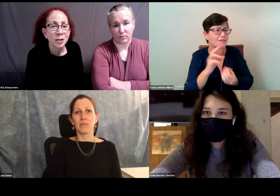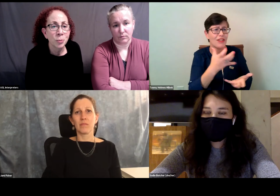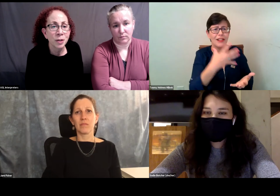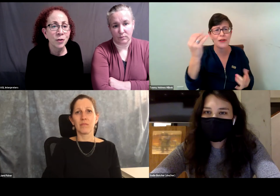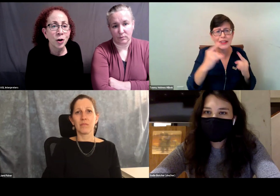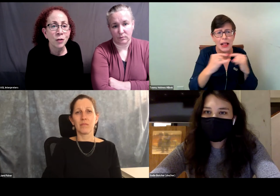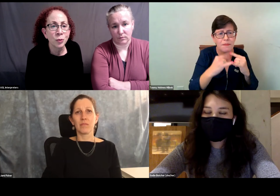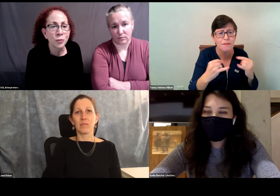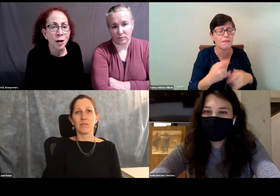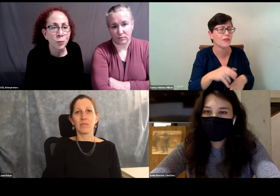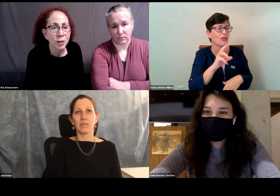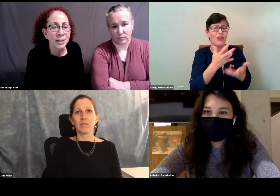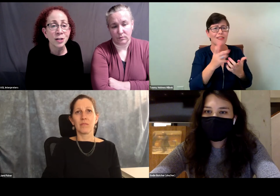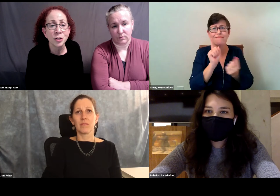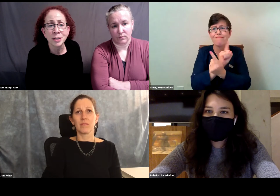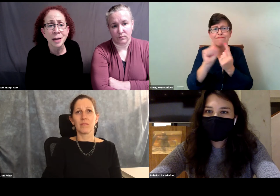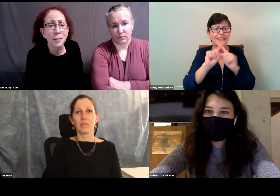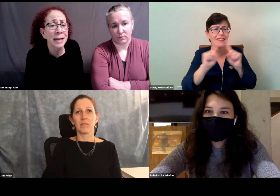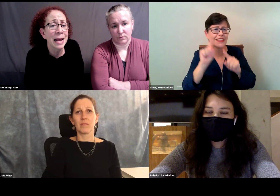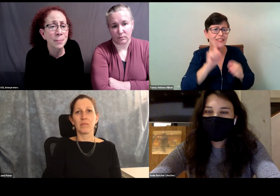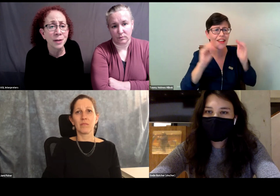To be involved with a variety of organizations keep them camping